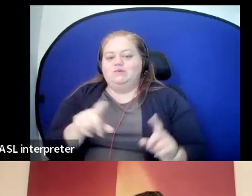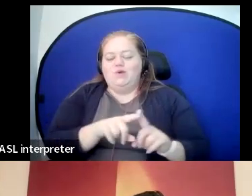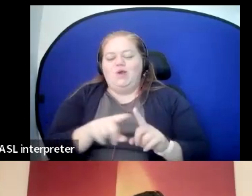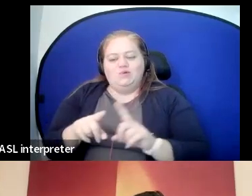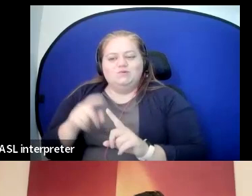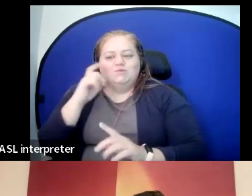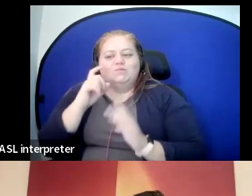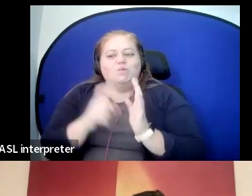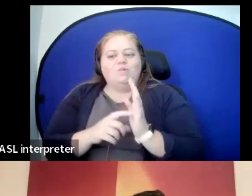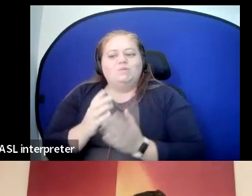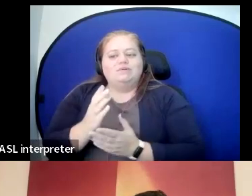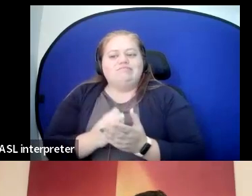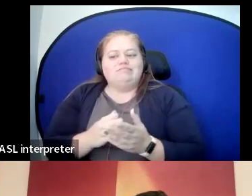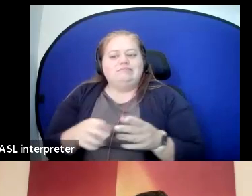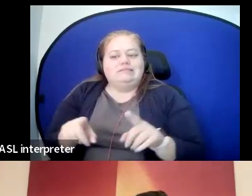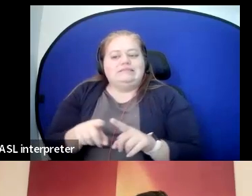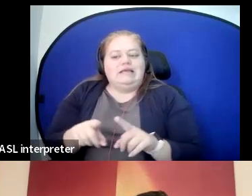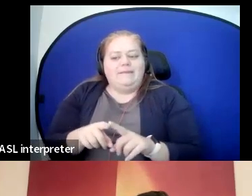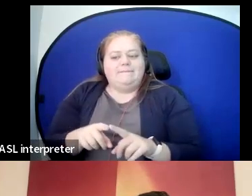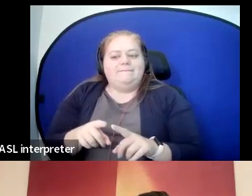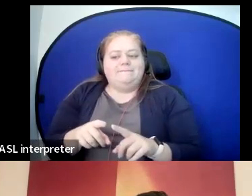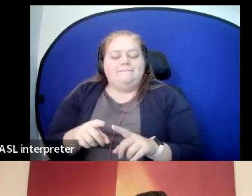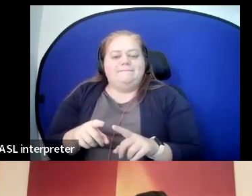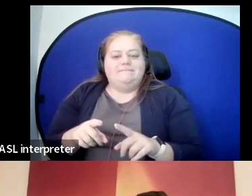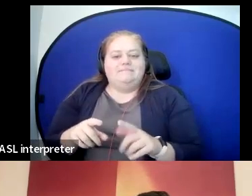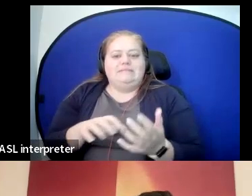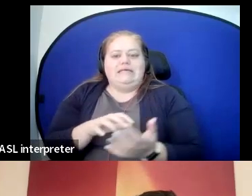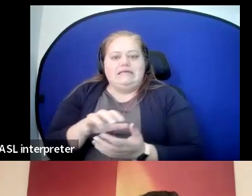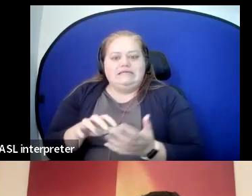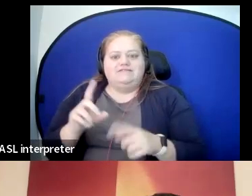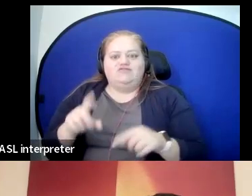across the same the huge variety of forms of speech disabilities